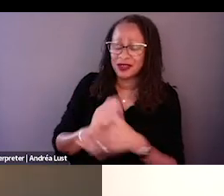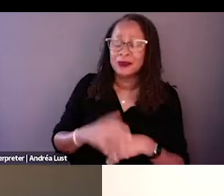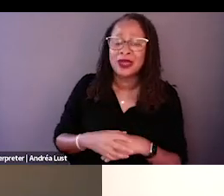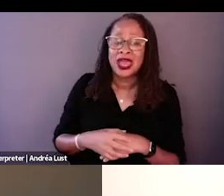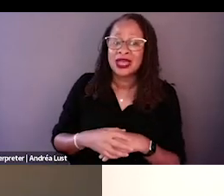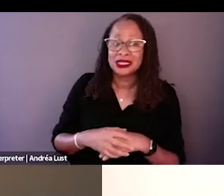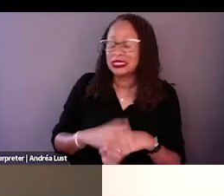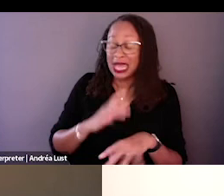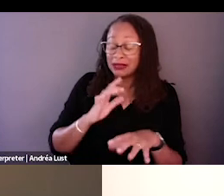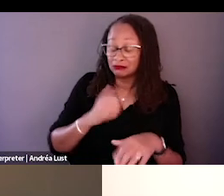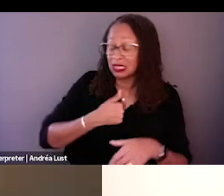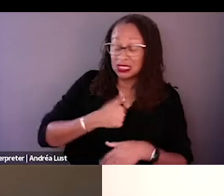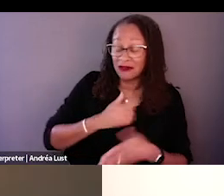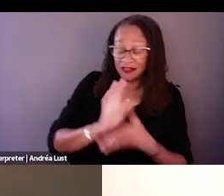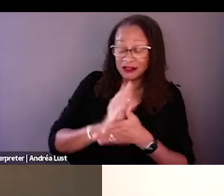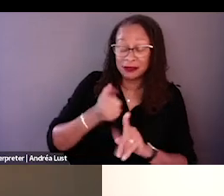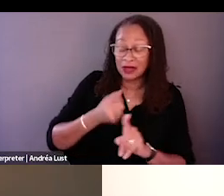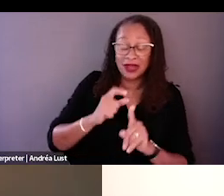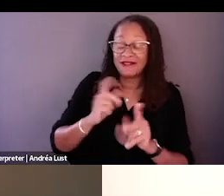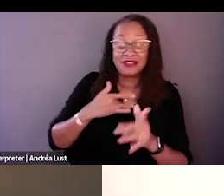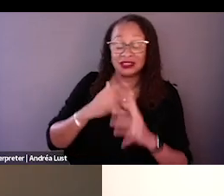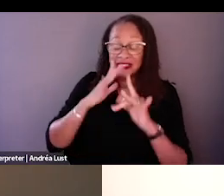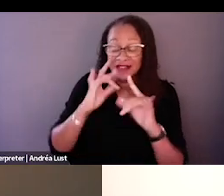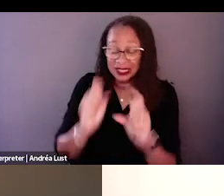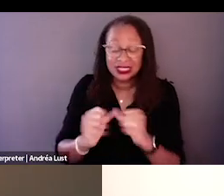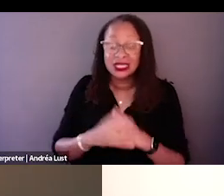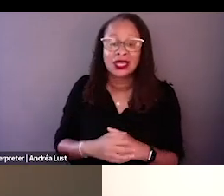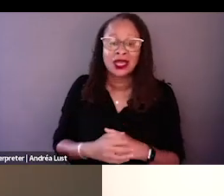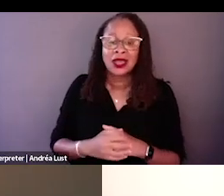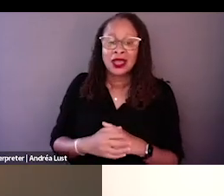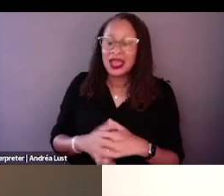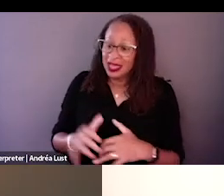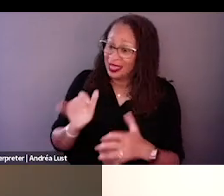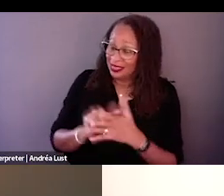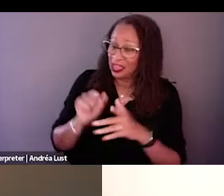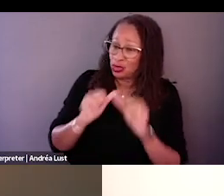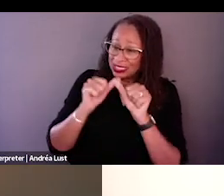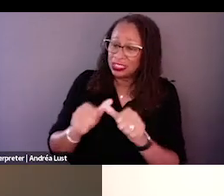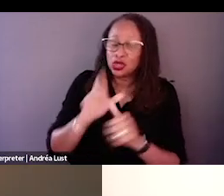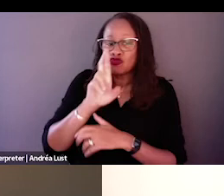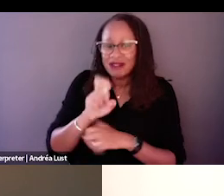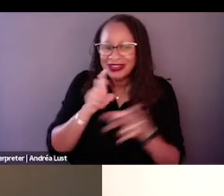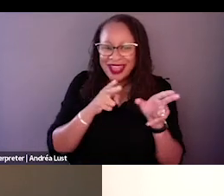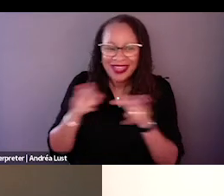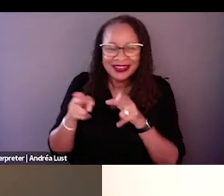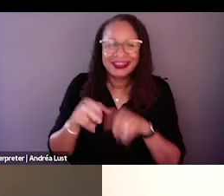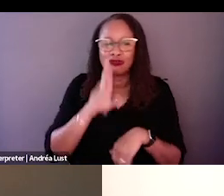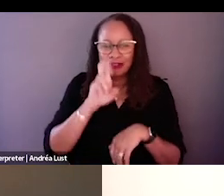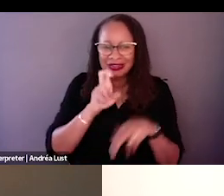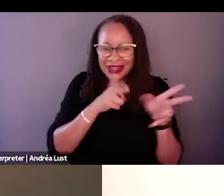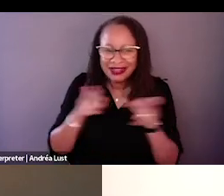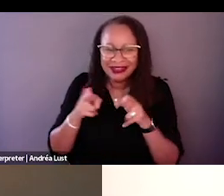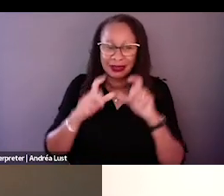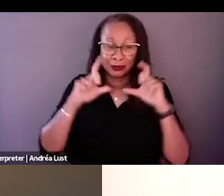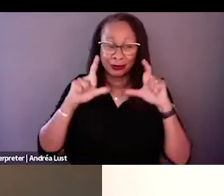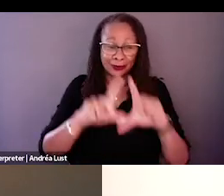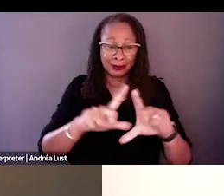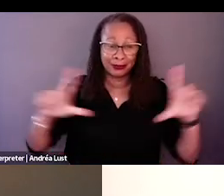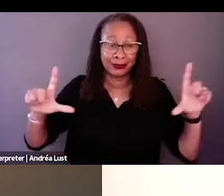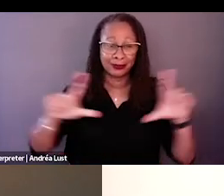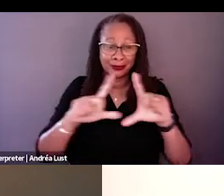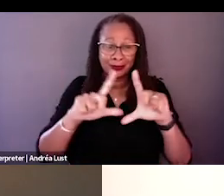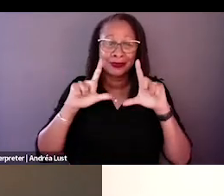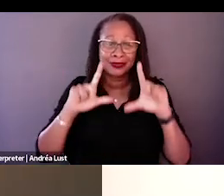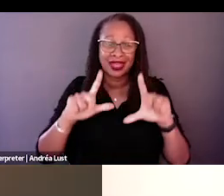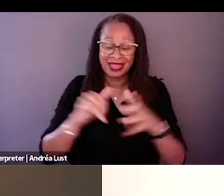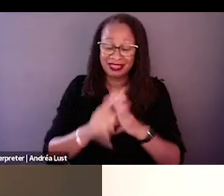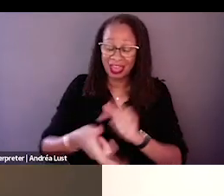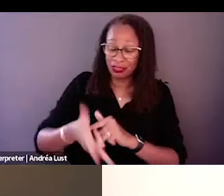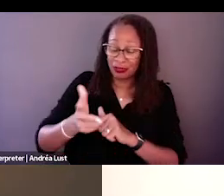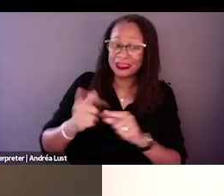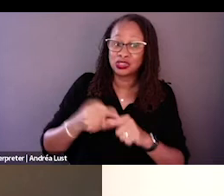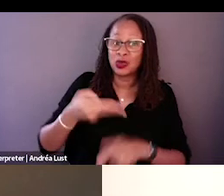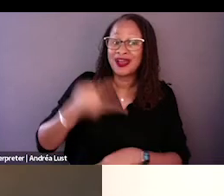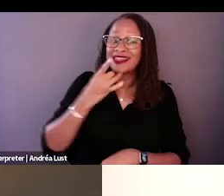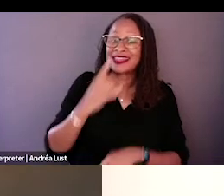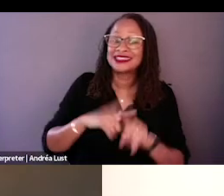just find ways to let it be on the screen without becoming boring or uninteresting, but to find a